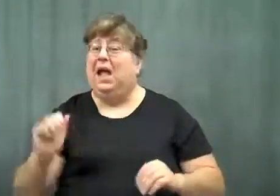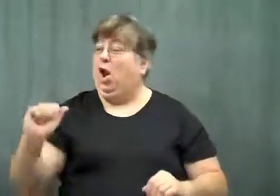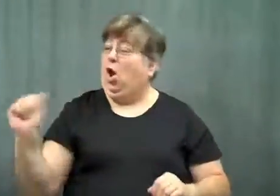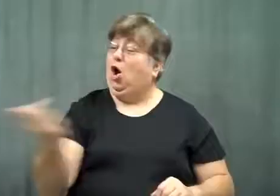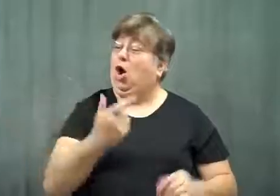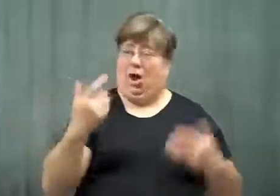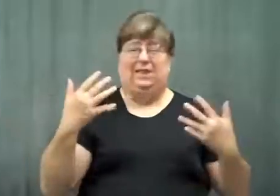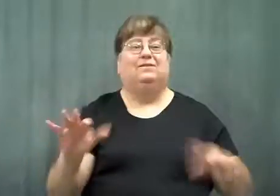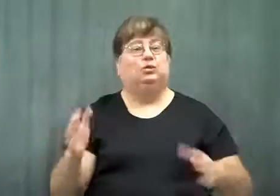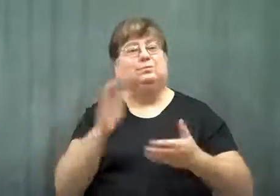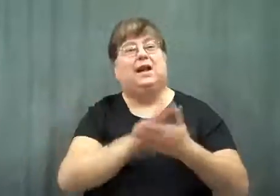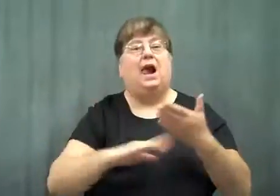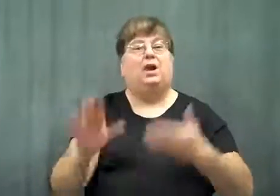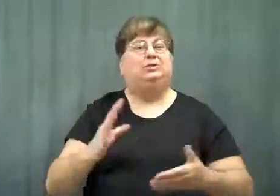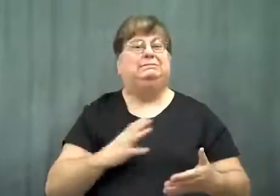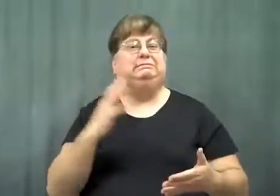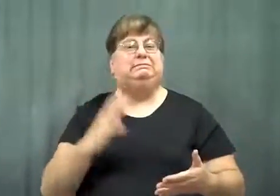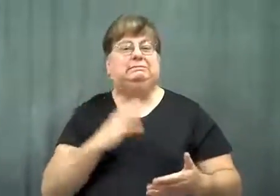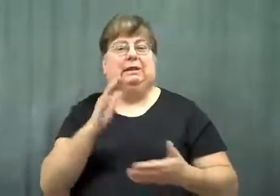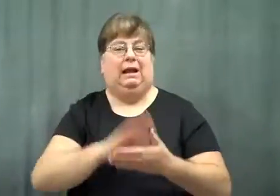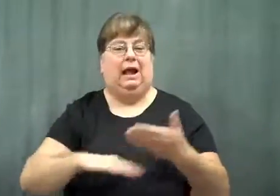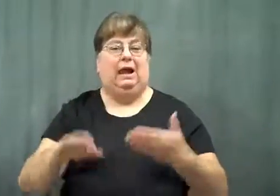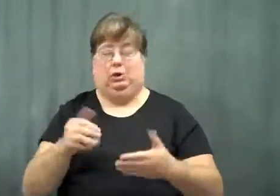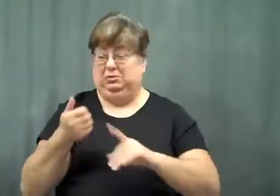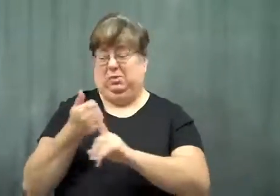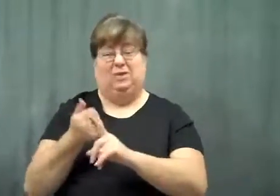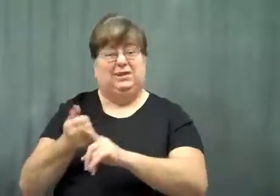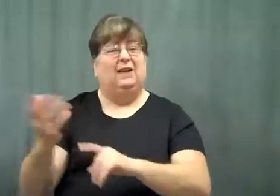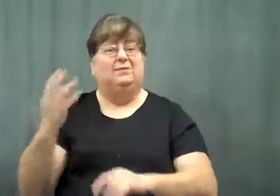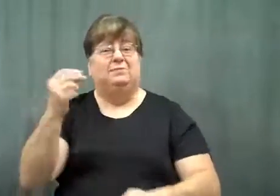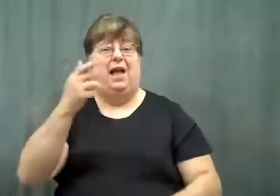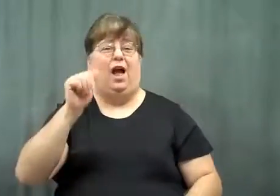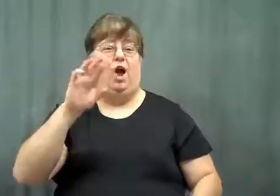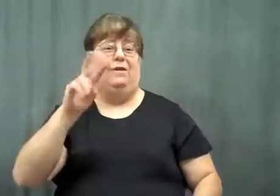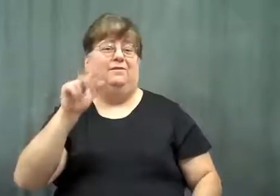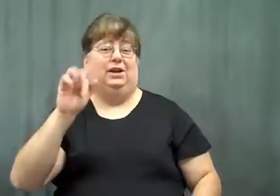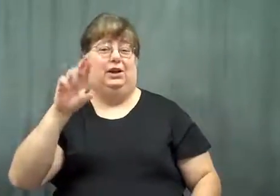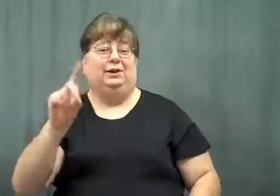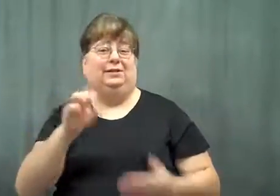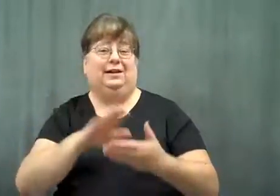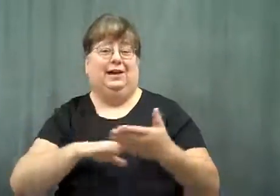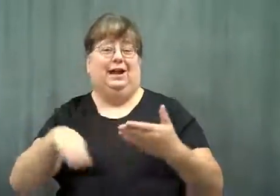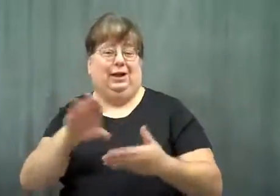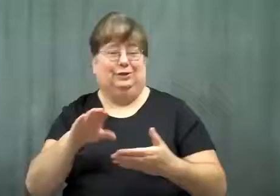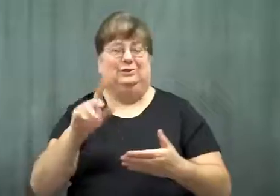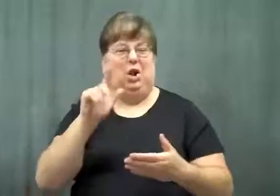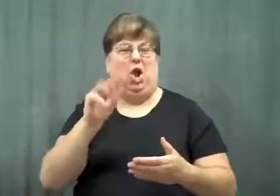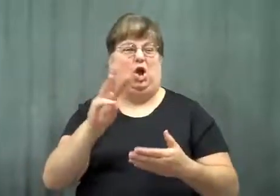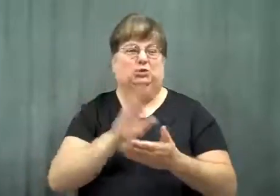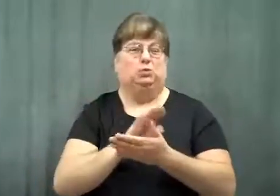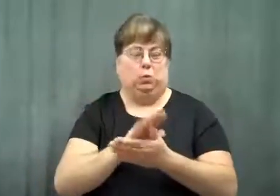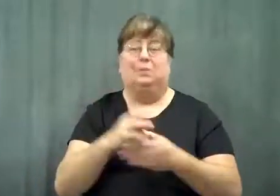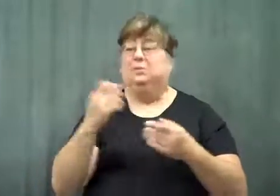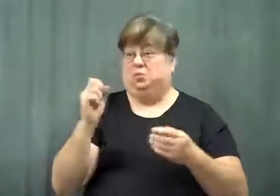All have gone to prestigious colleges. Kagan went to Harvard Law School.